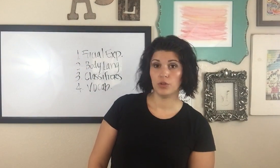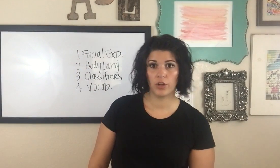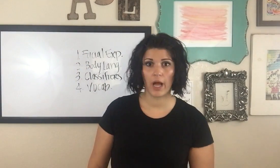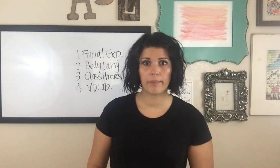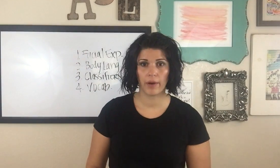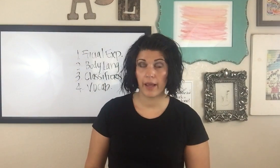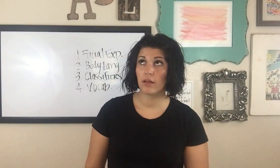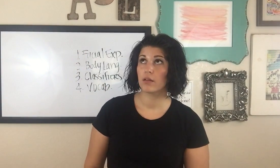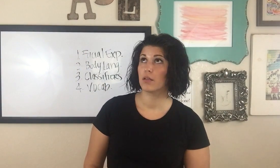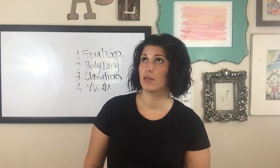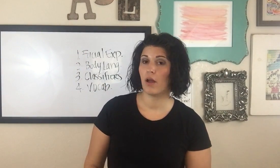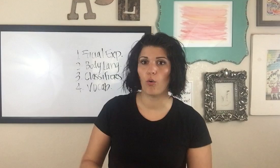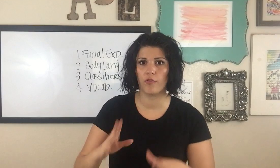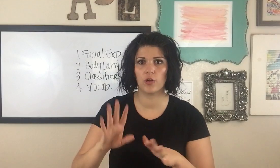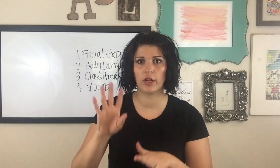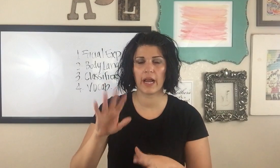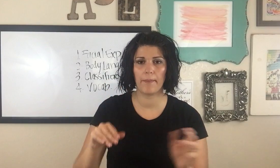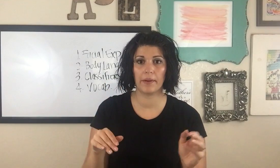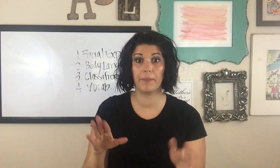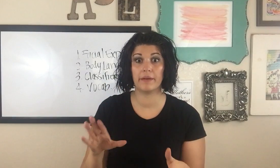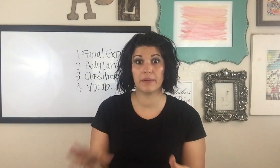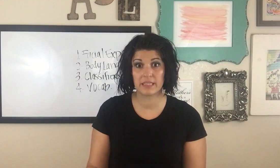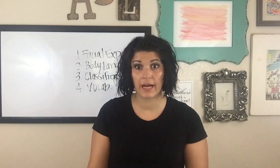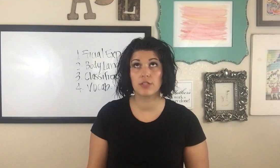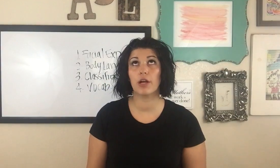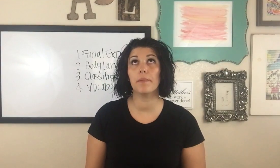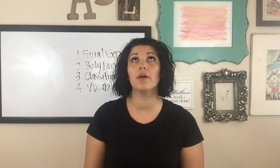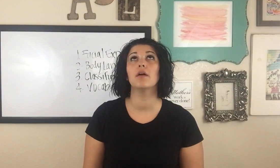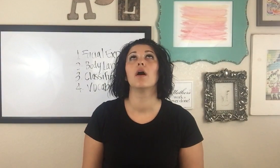You would look up, right? Or if you're looking up at a big skyscraper?